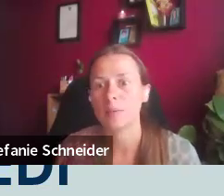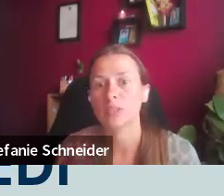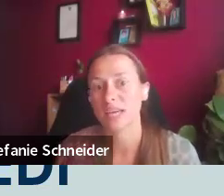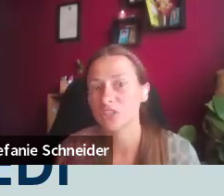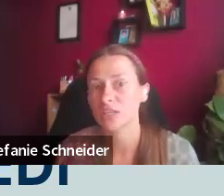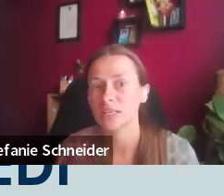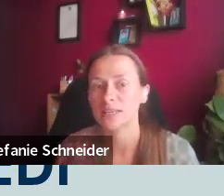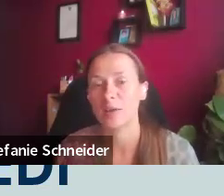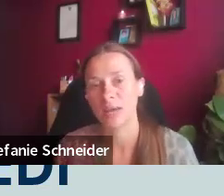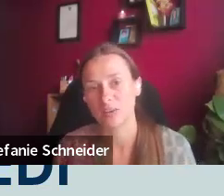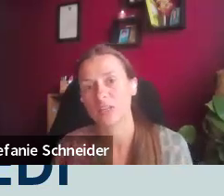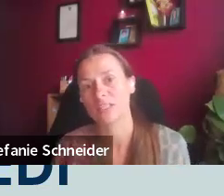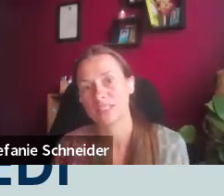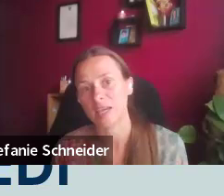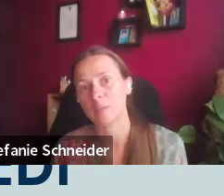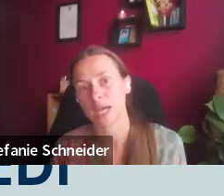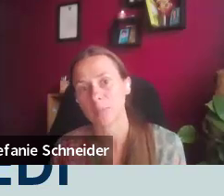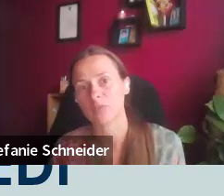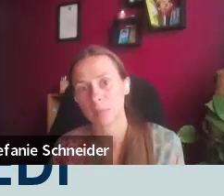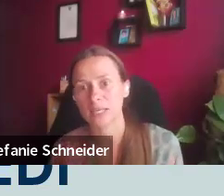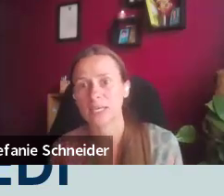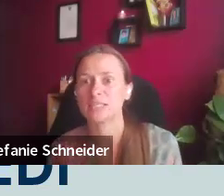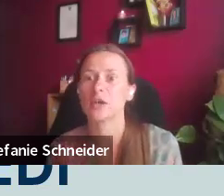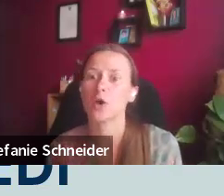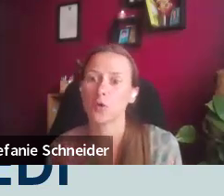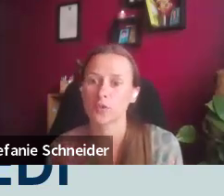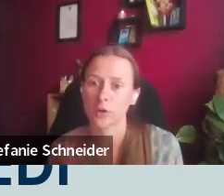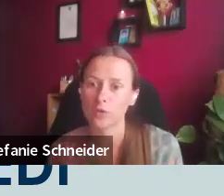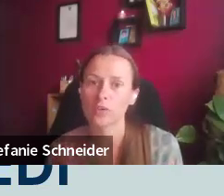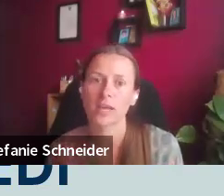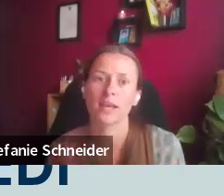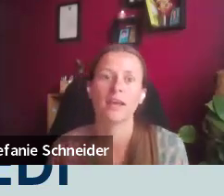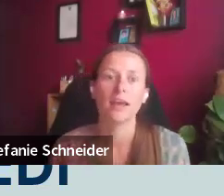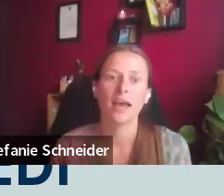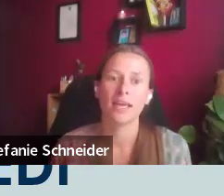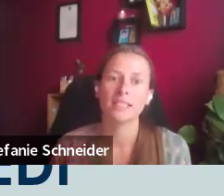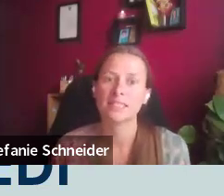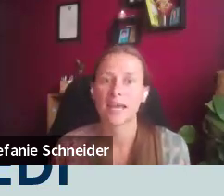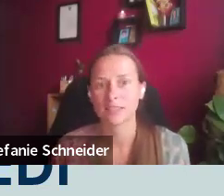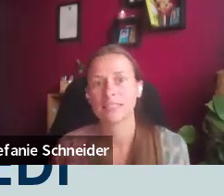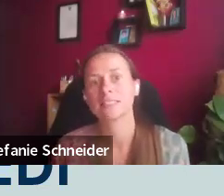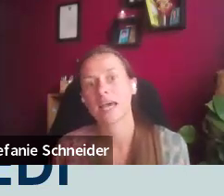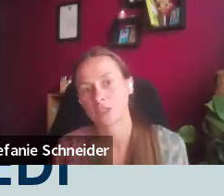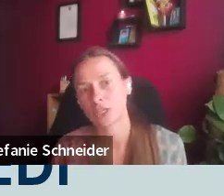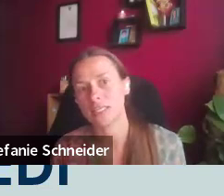could they potentially benefit the same type of applicant over and over again? And is excellence